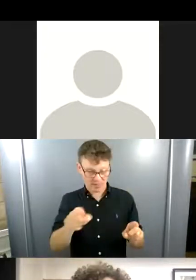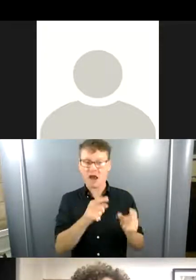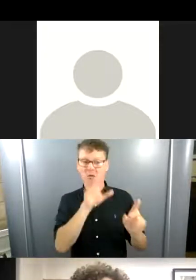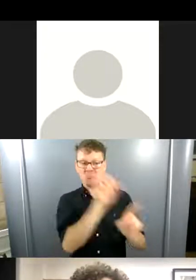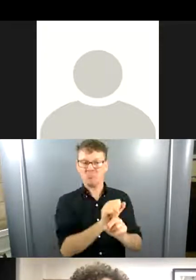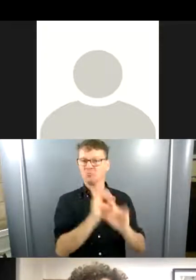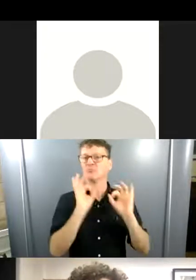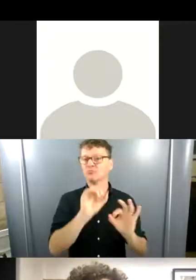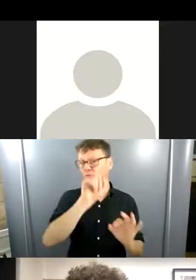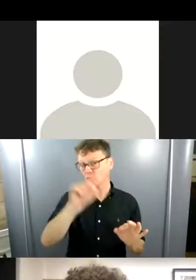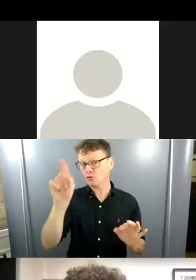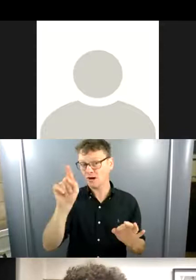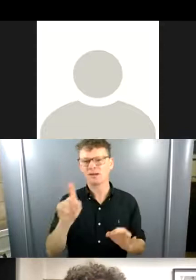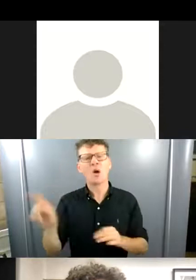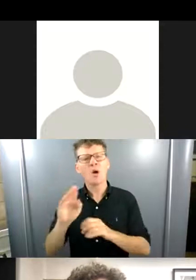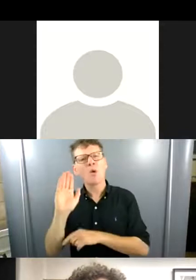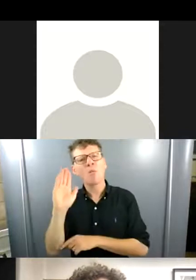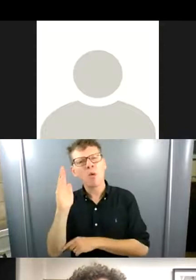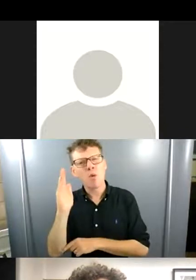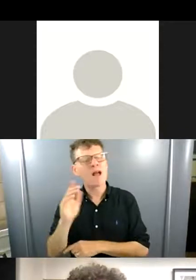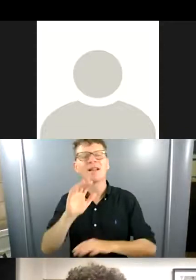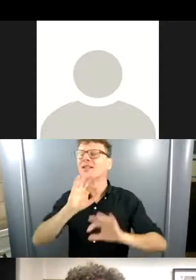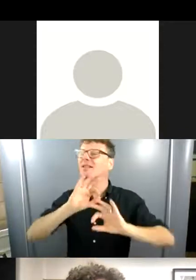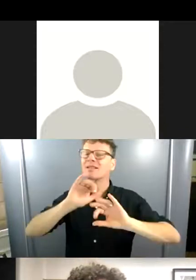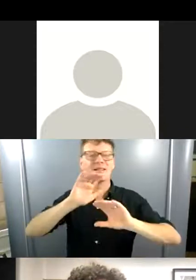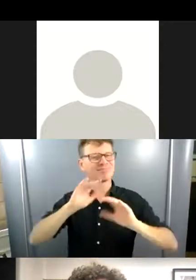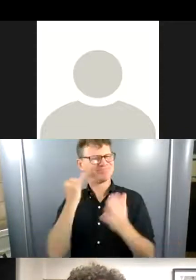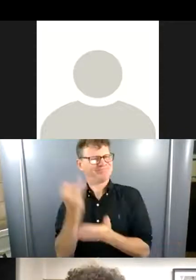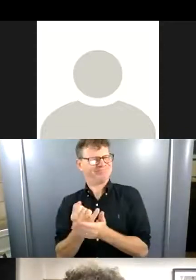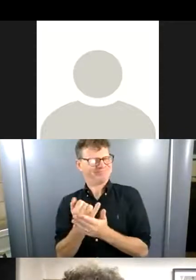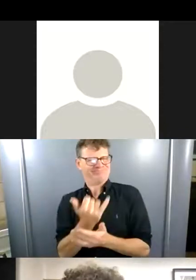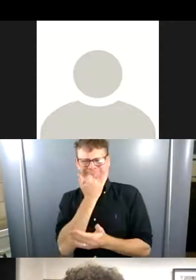are the proportion of the non-grammatical ones which they correctly judge to be non-grammatical